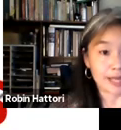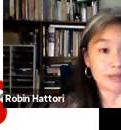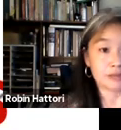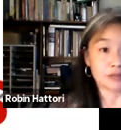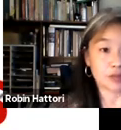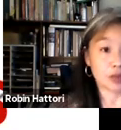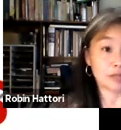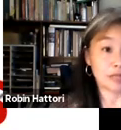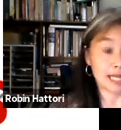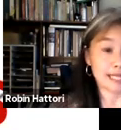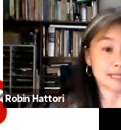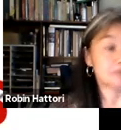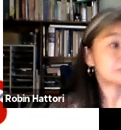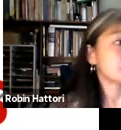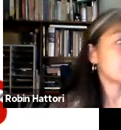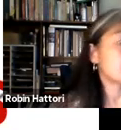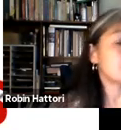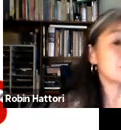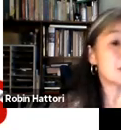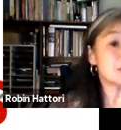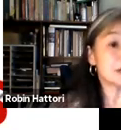Joaquin Valley of California, which is in Northern California.